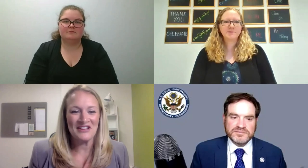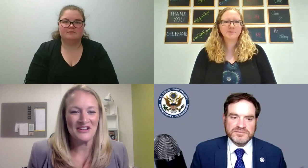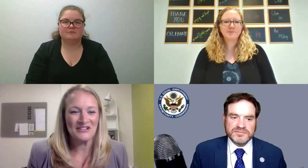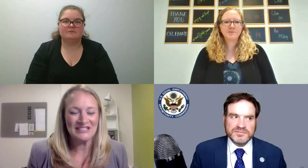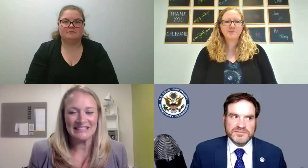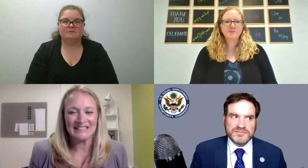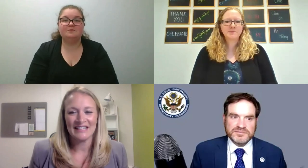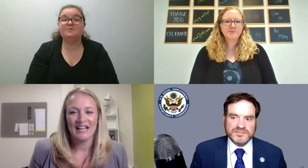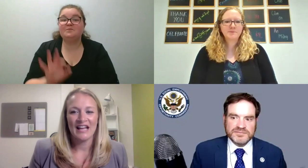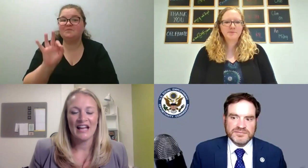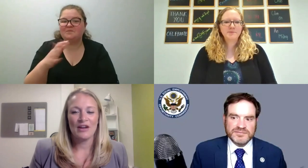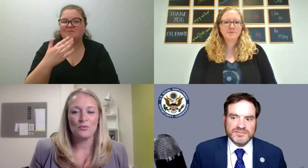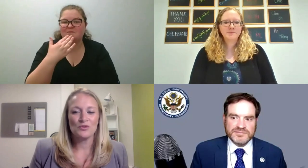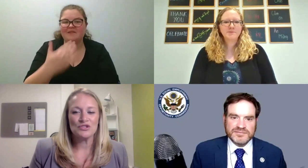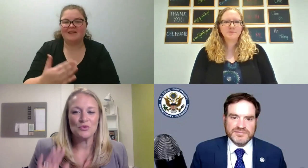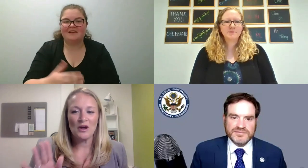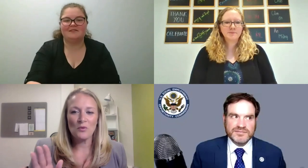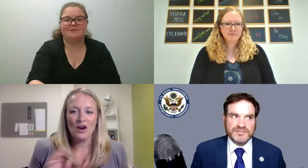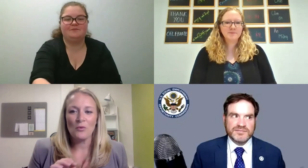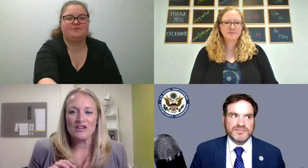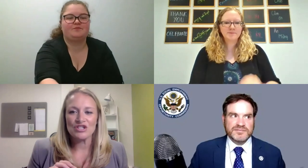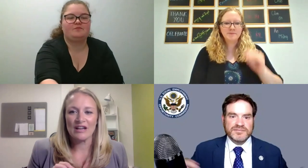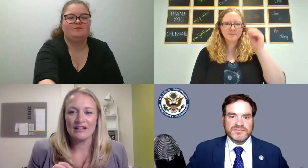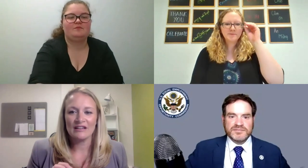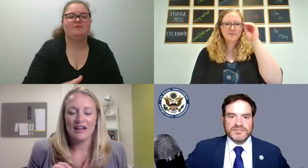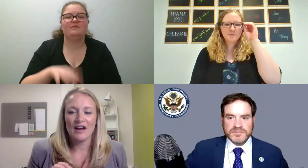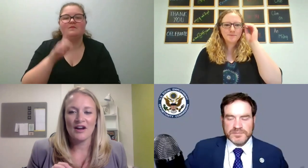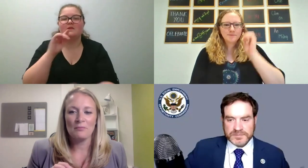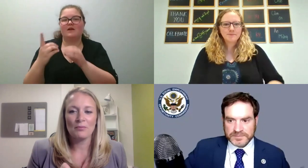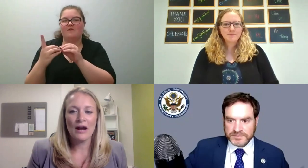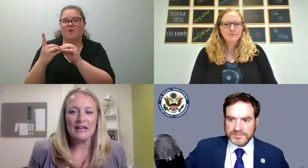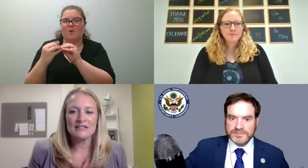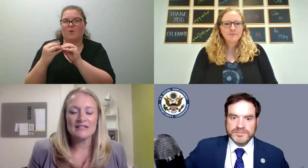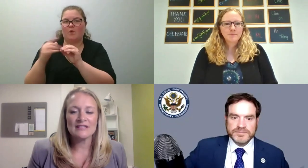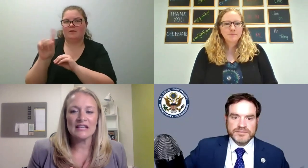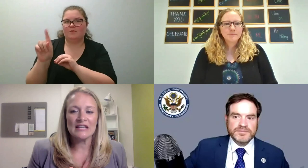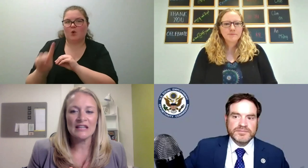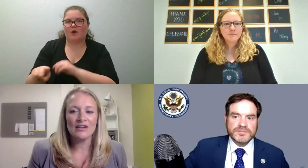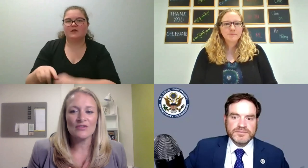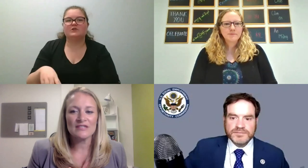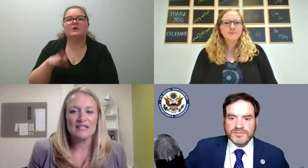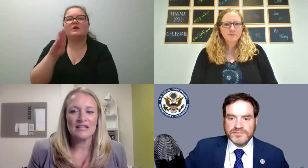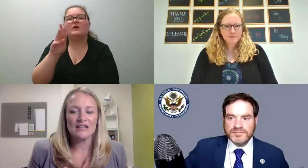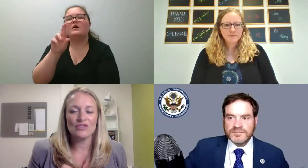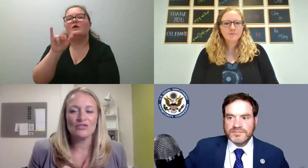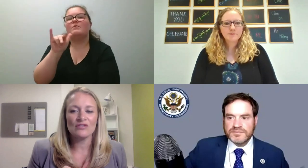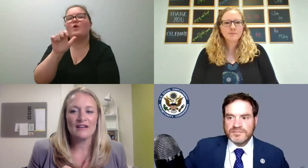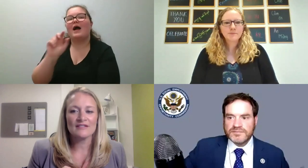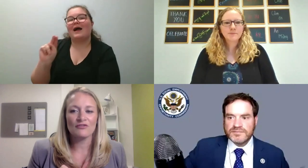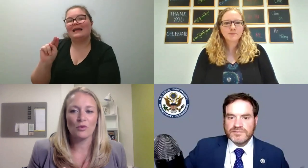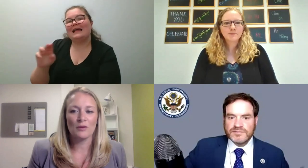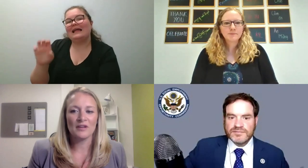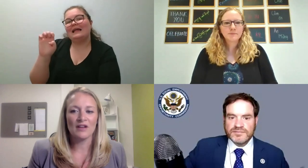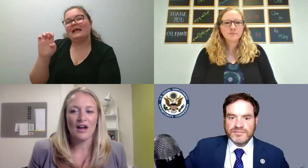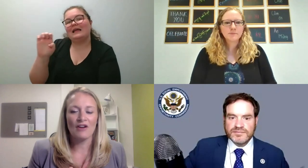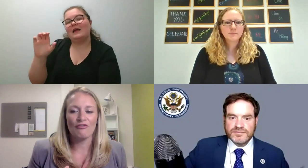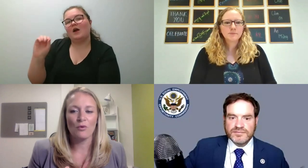Thank you, and we'll do one more question. Brien, does the EEOC utilize a formula